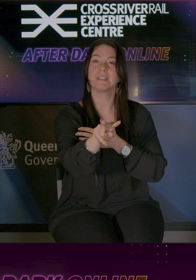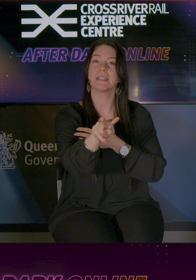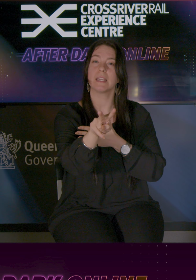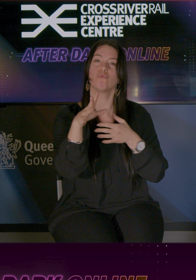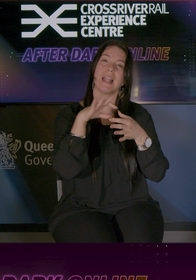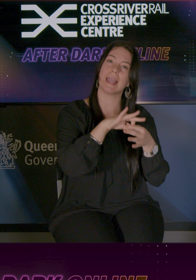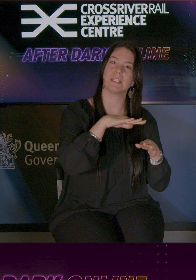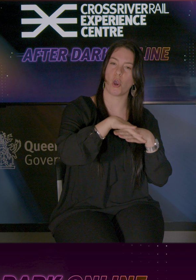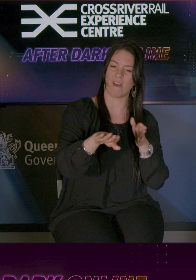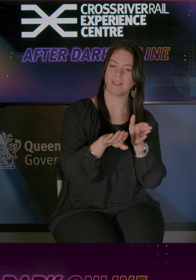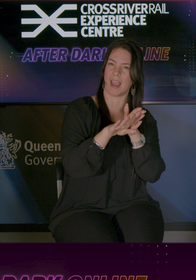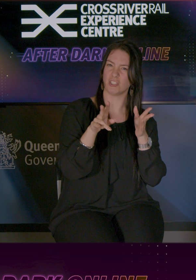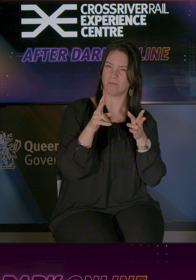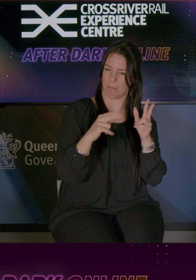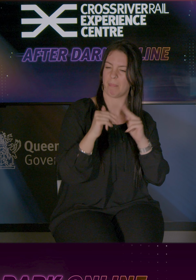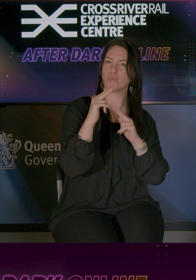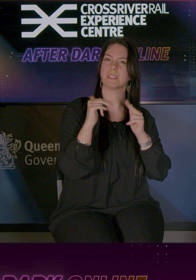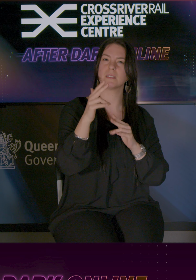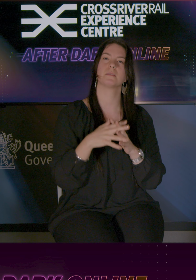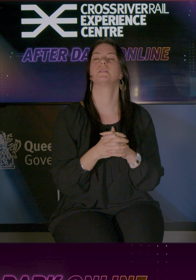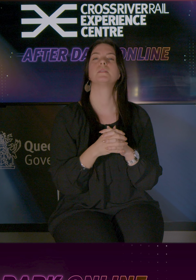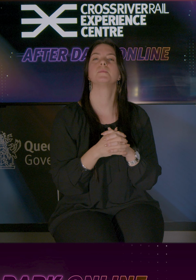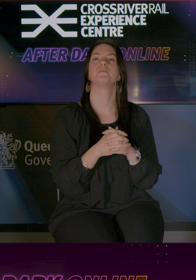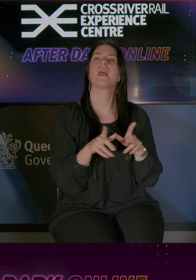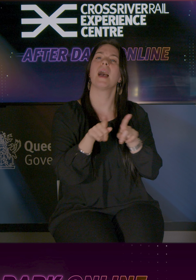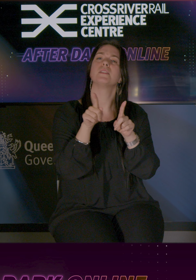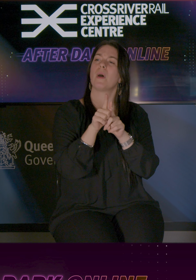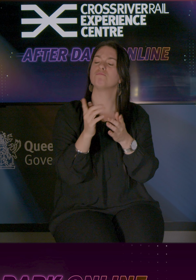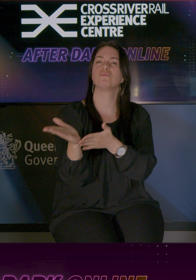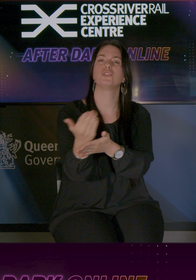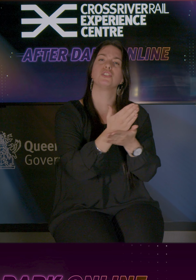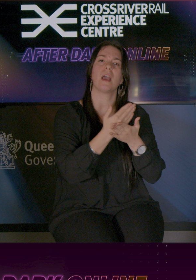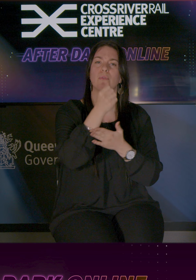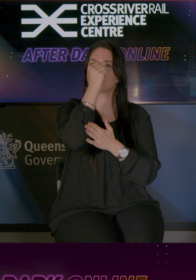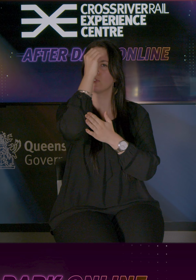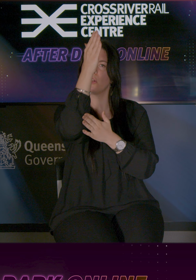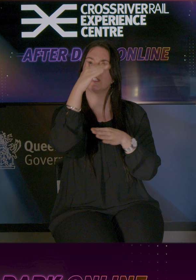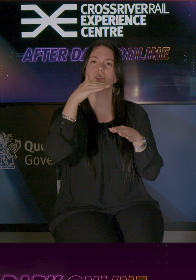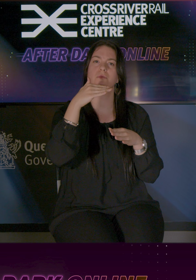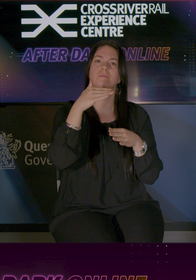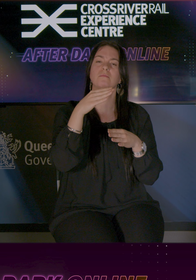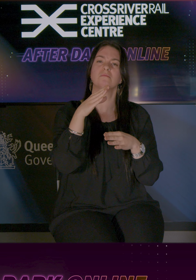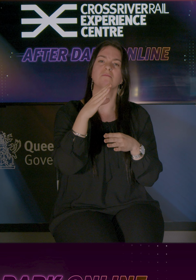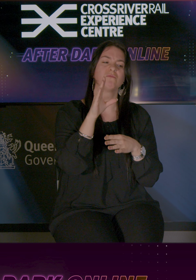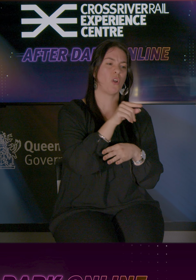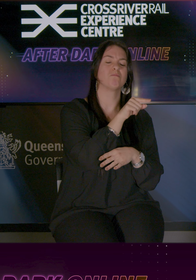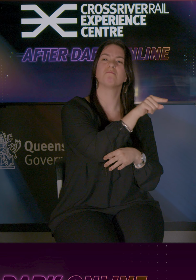to station buildings and sharing knowledge between technical experts and lived experienced